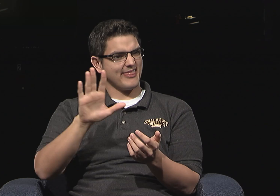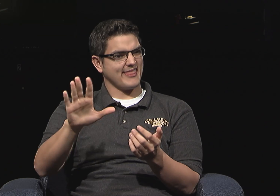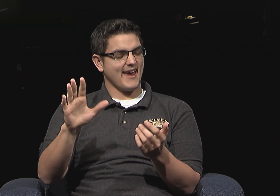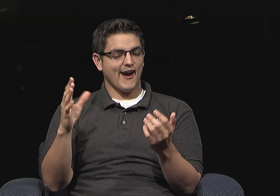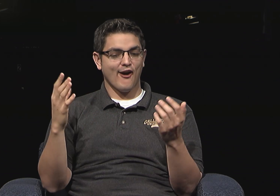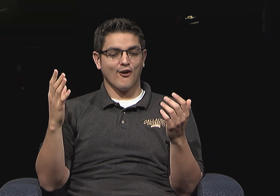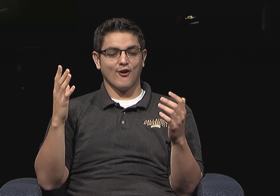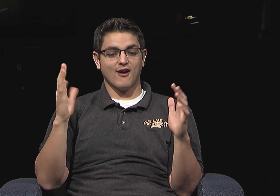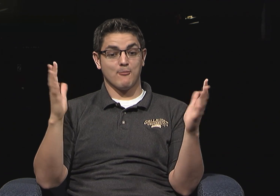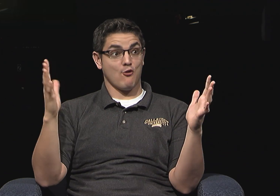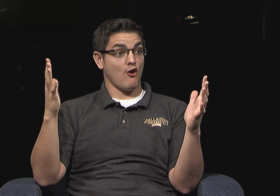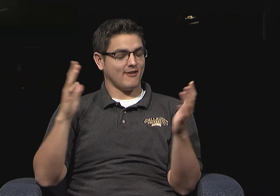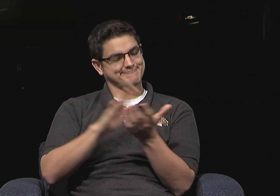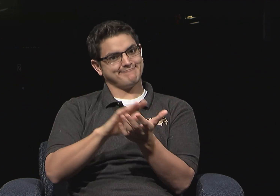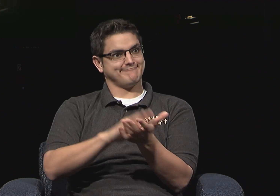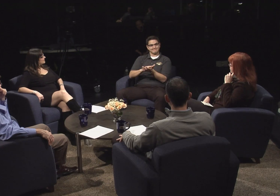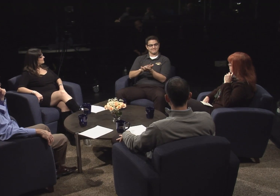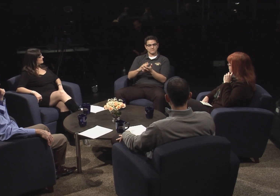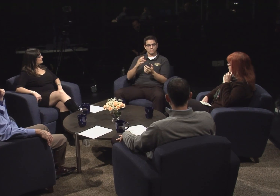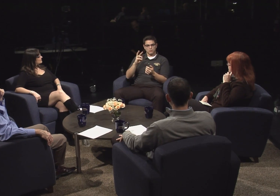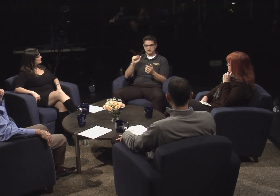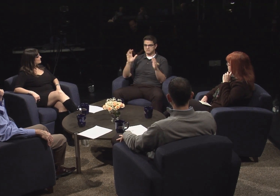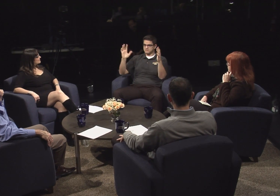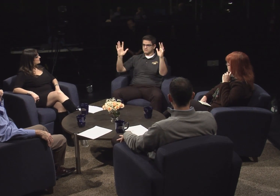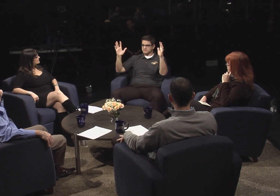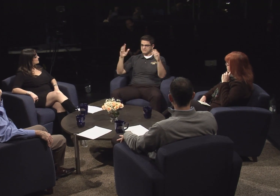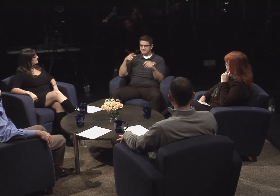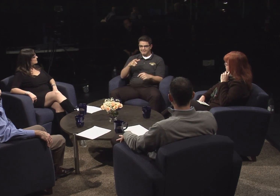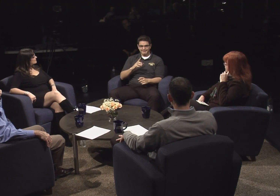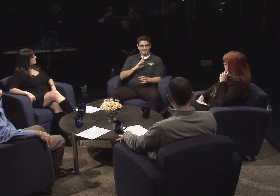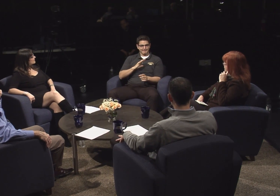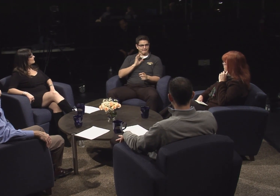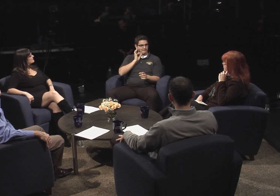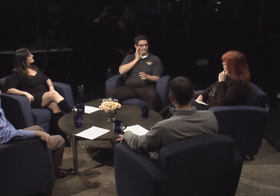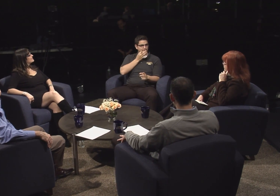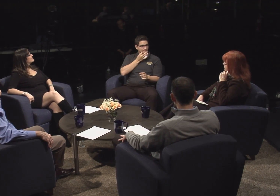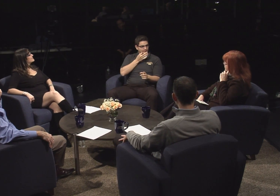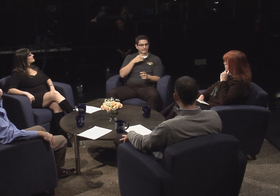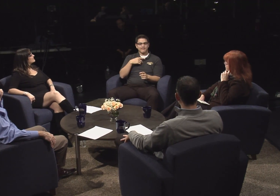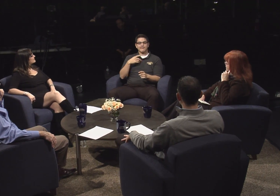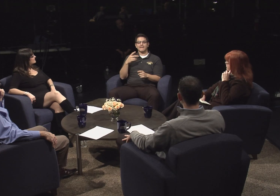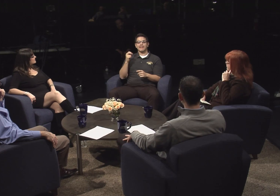While there, he noticed that they applauded by waving their hands. He thought it was really cool, and when he came back